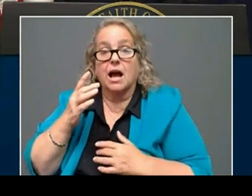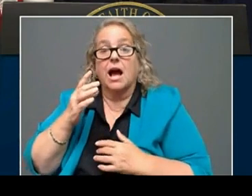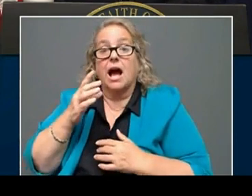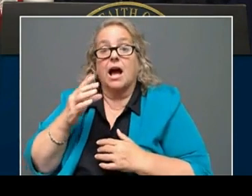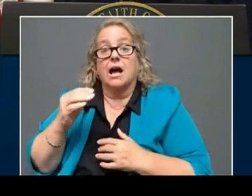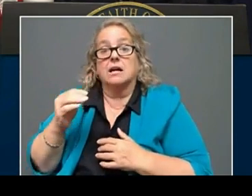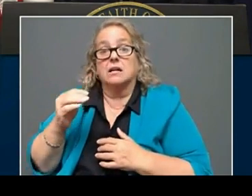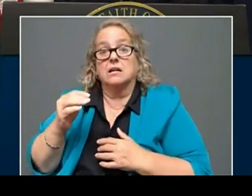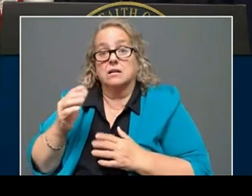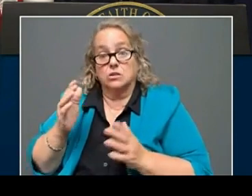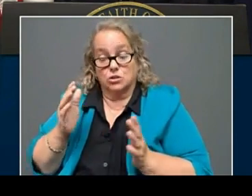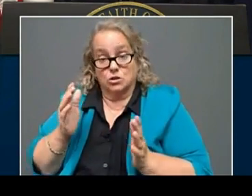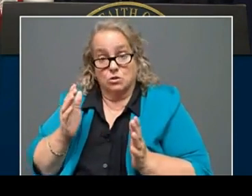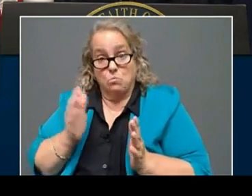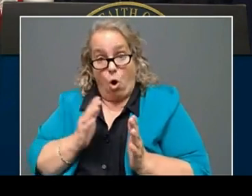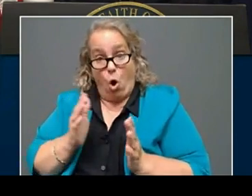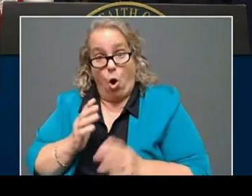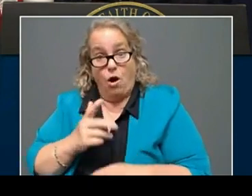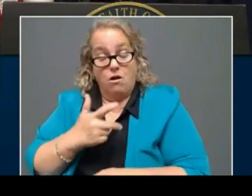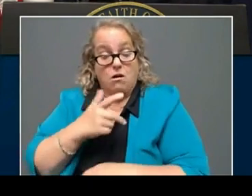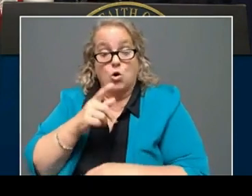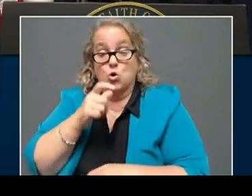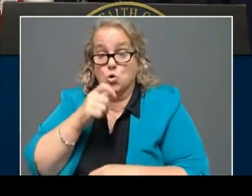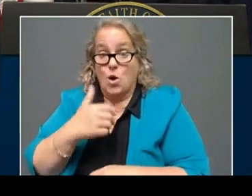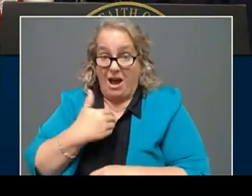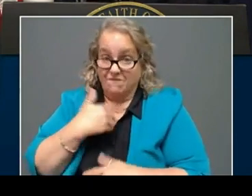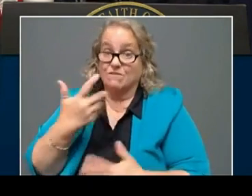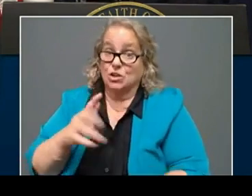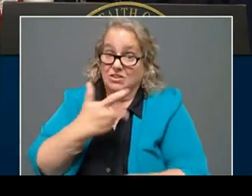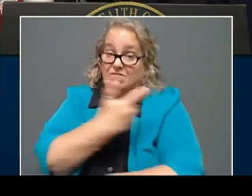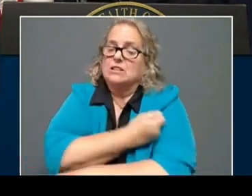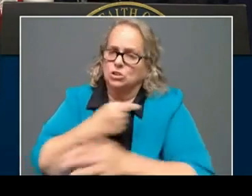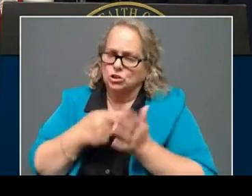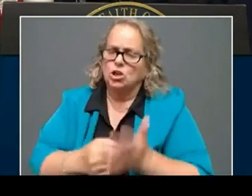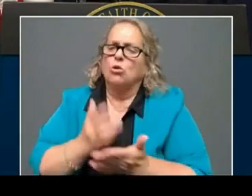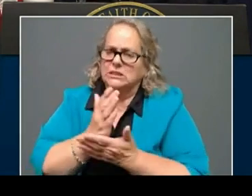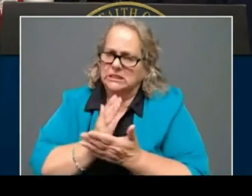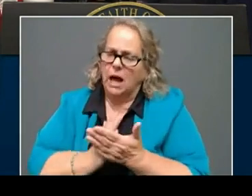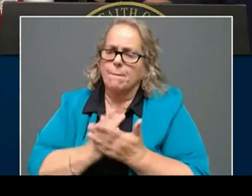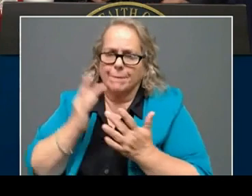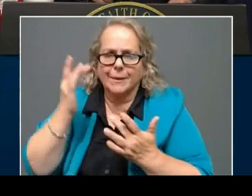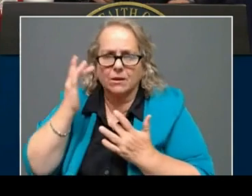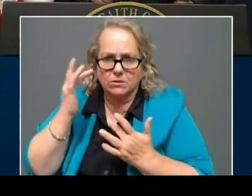symptoms. Um, but what we are seeing the return of, of clusters, uh, and